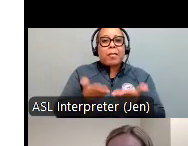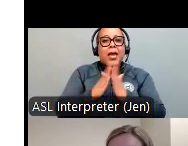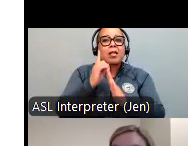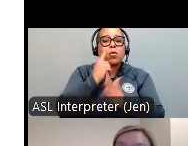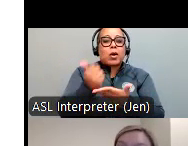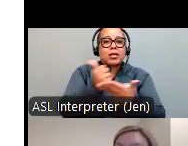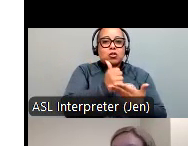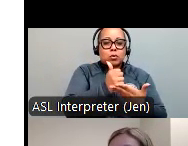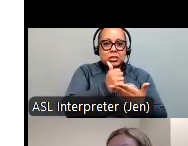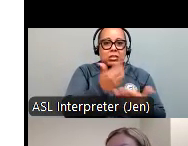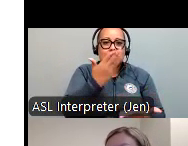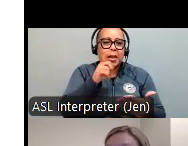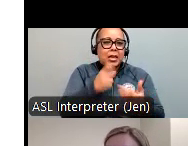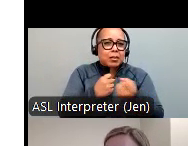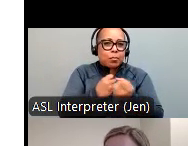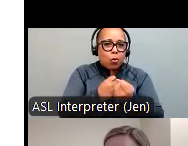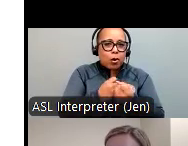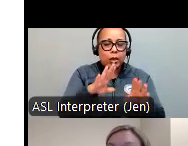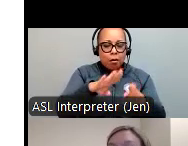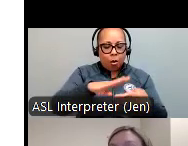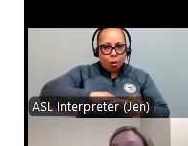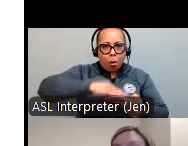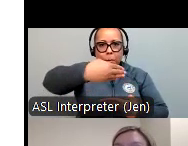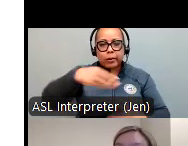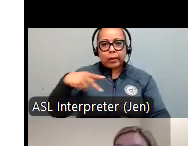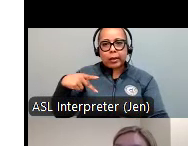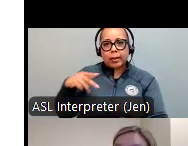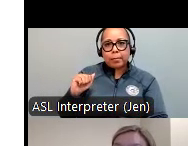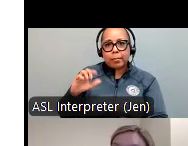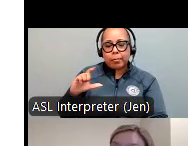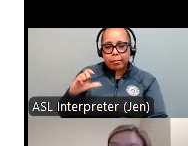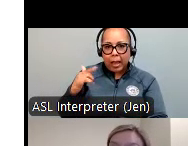So they might need support in opening packages, or maybe make a request for you to help them in